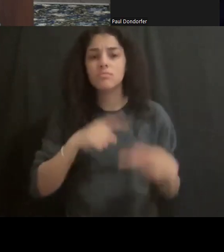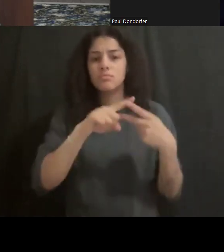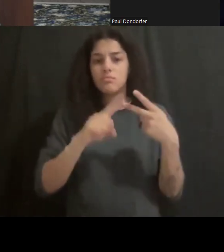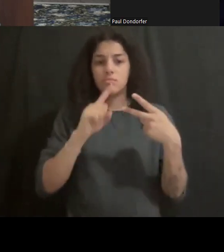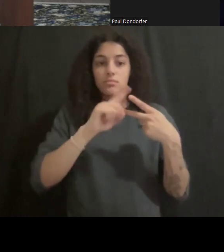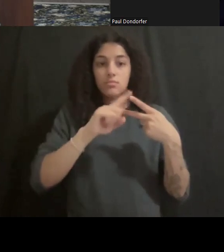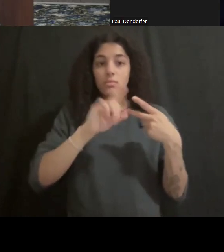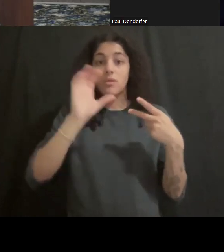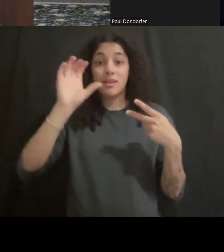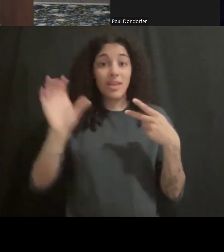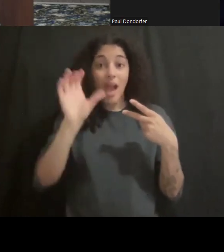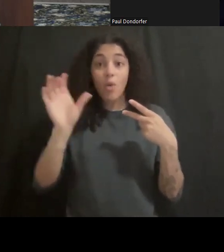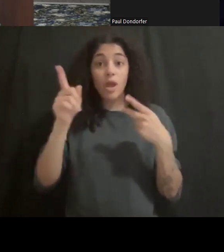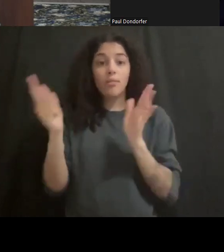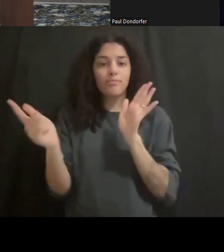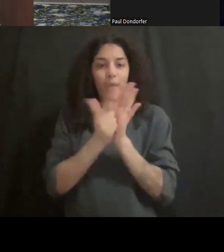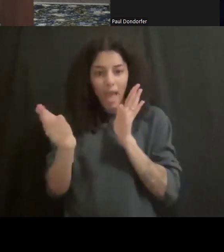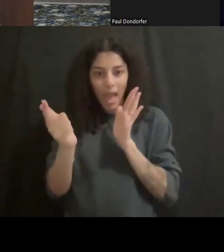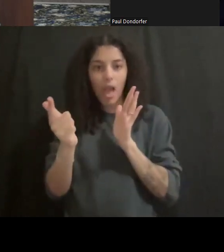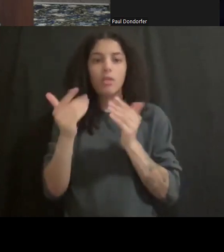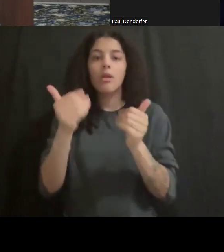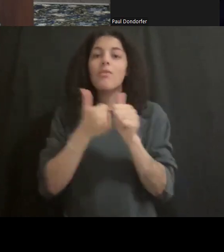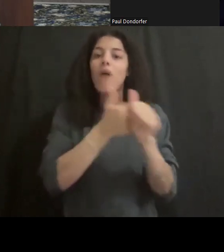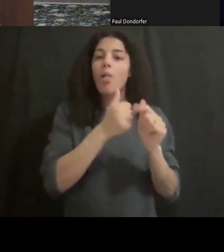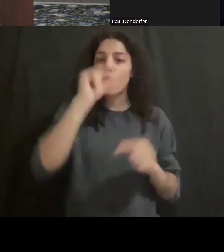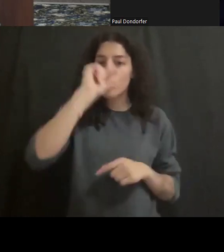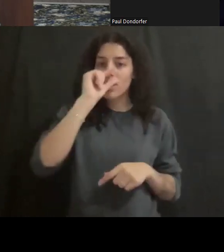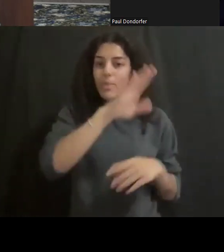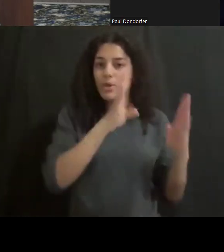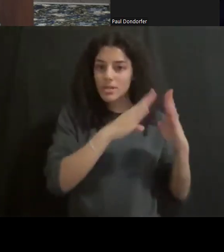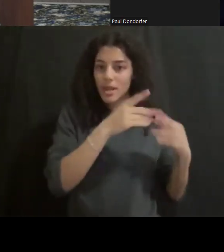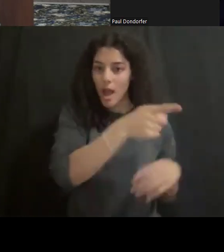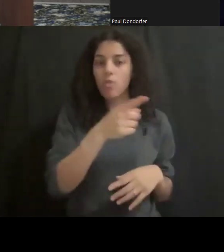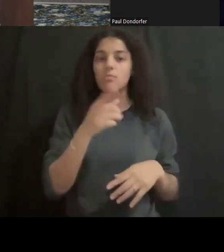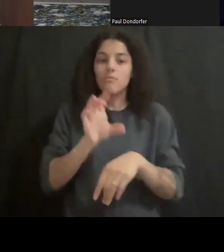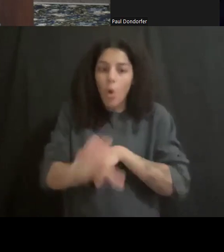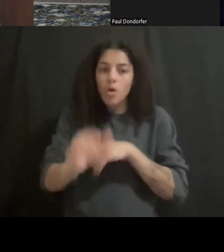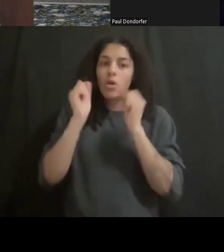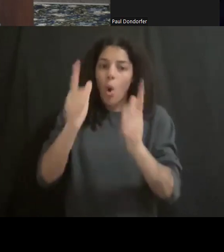ban following what the town of Greece has done as far as paper bags for yard waste and also